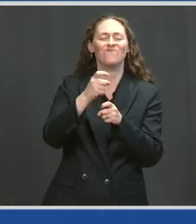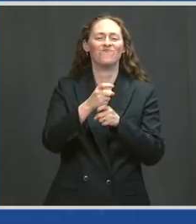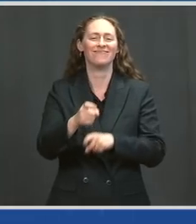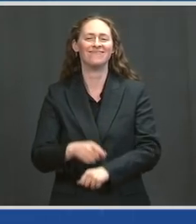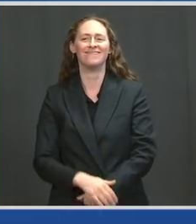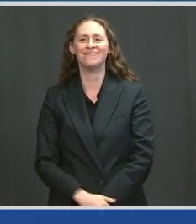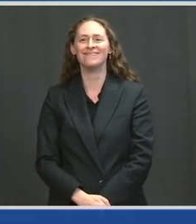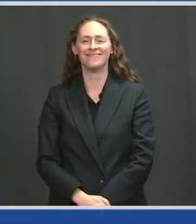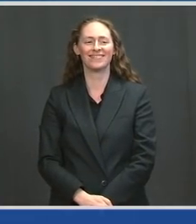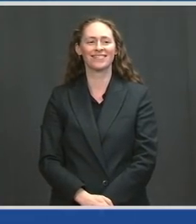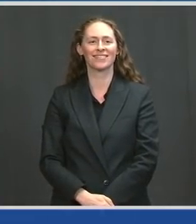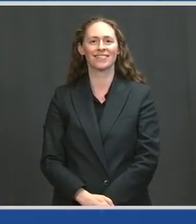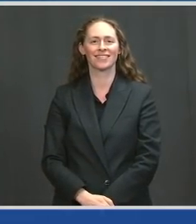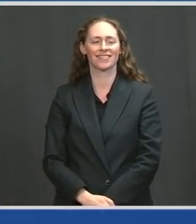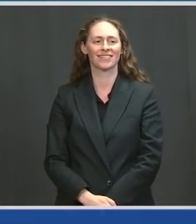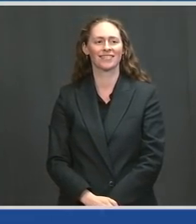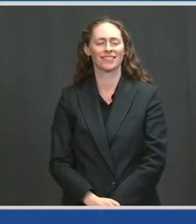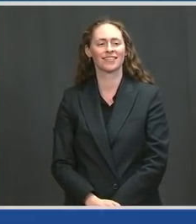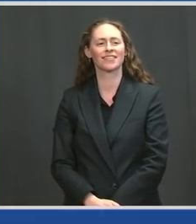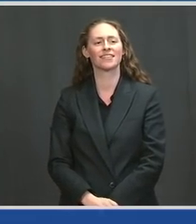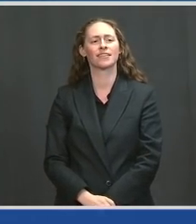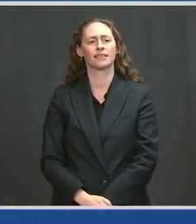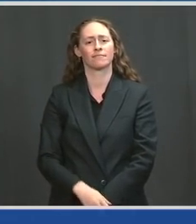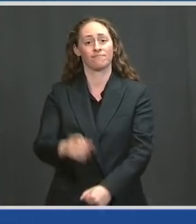But the tour, on the tour I met Mother Randall